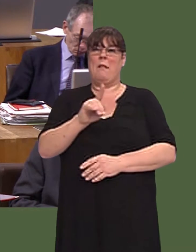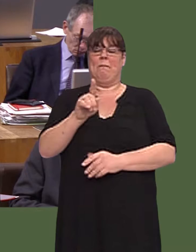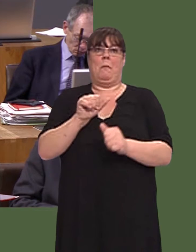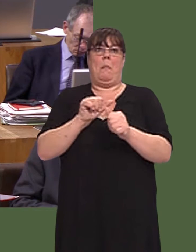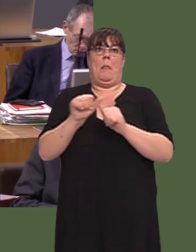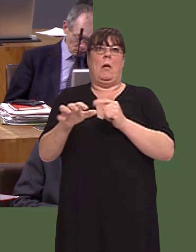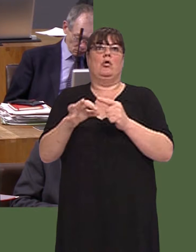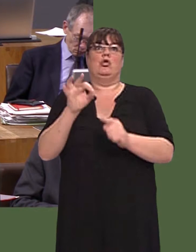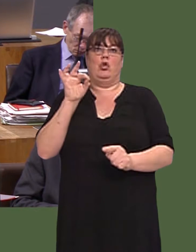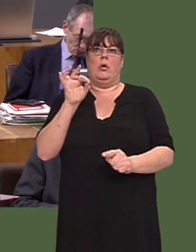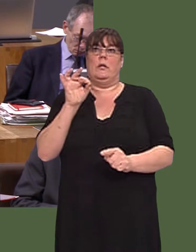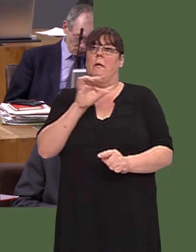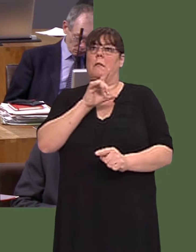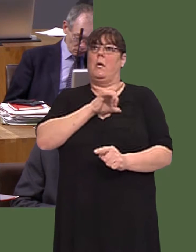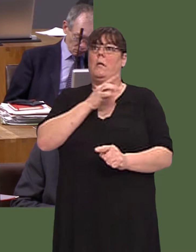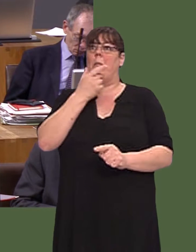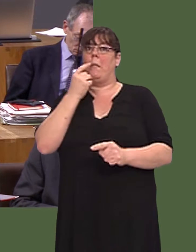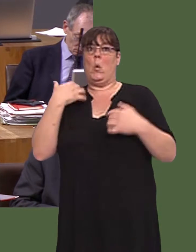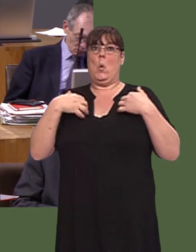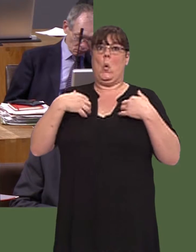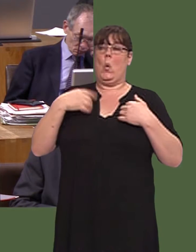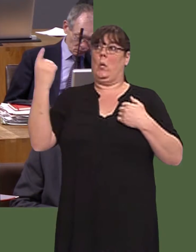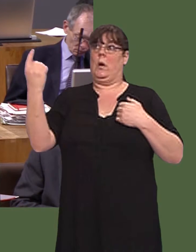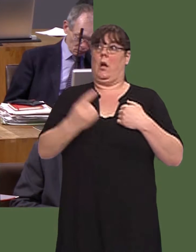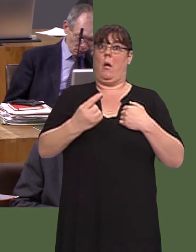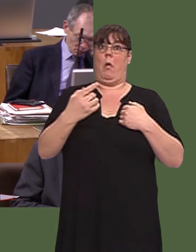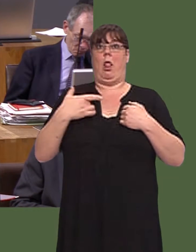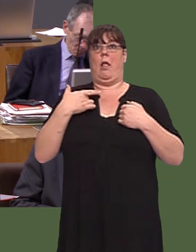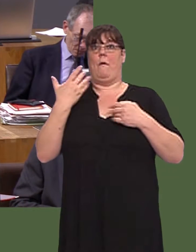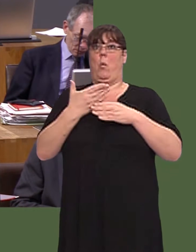option that was easiest in terms of recruiting people, but, of course, that doesnít mean